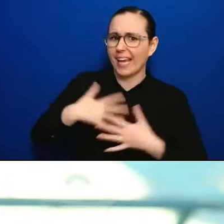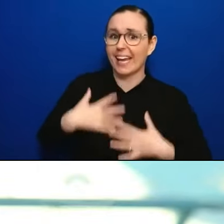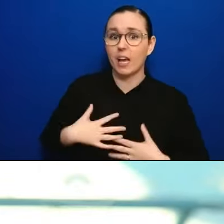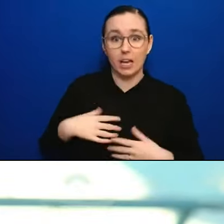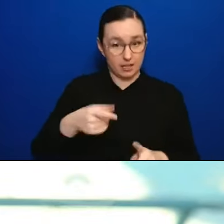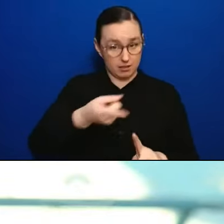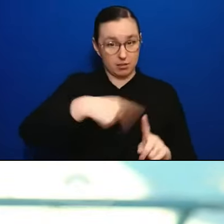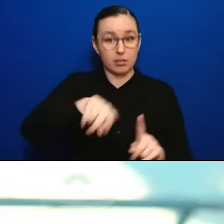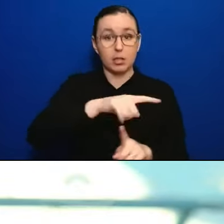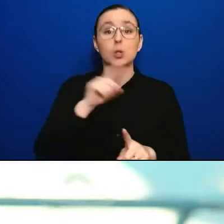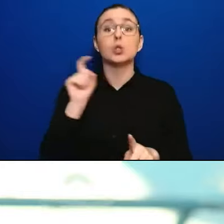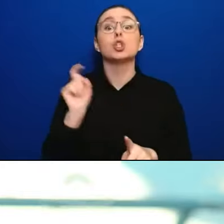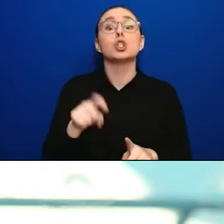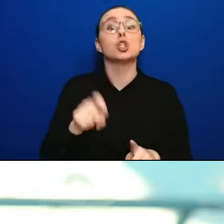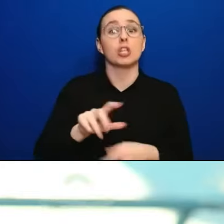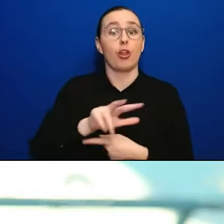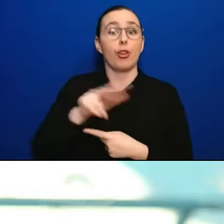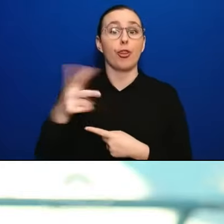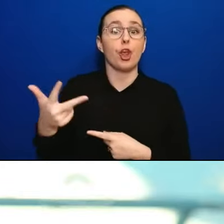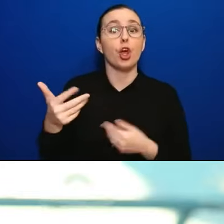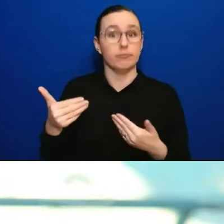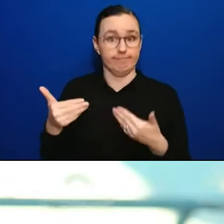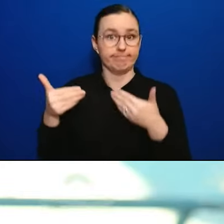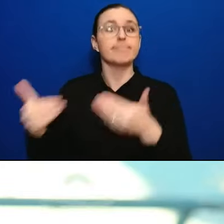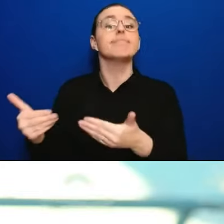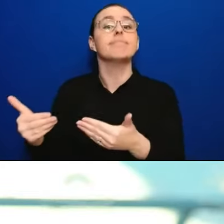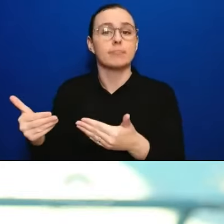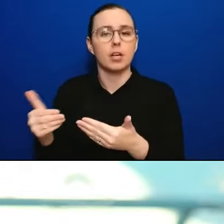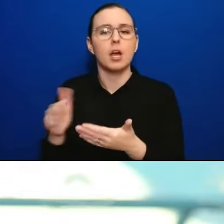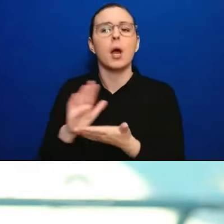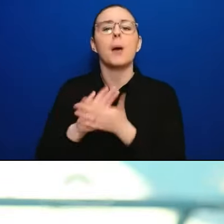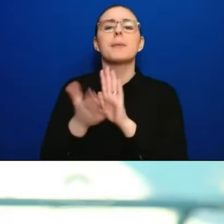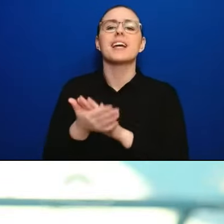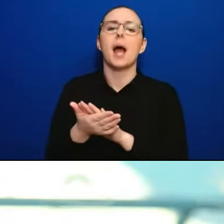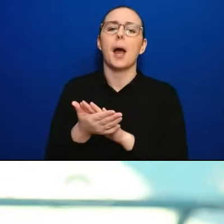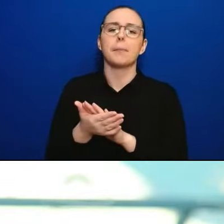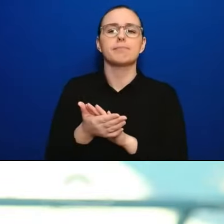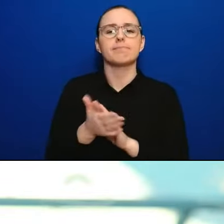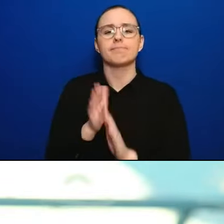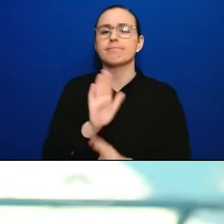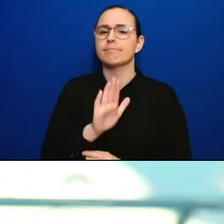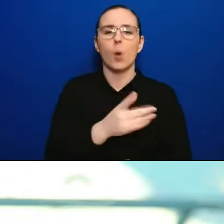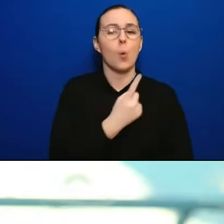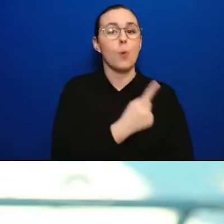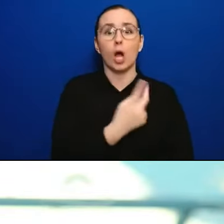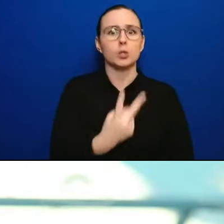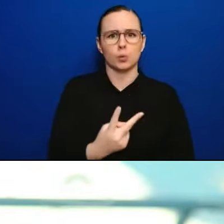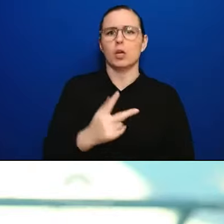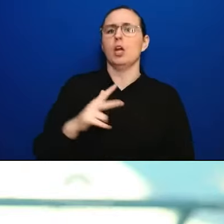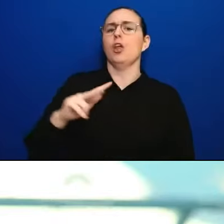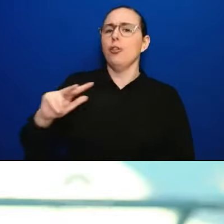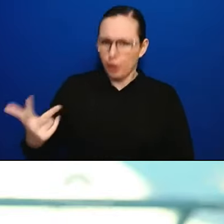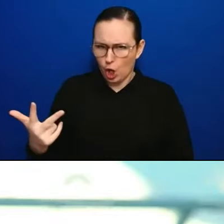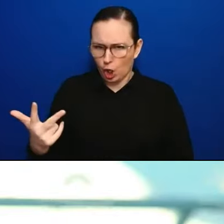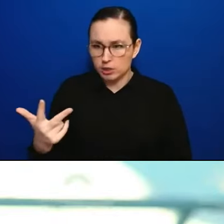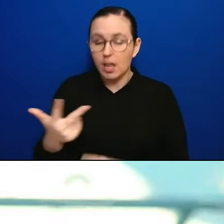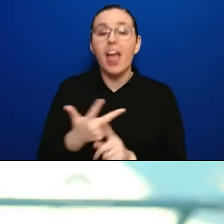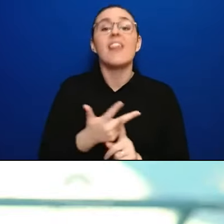extremely vulnerable have immune compromising conditions and a few other conditions